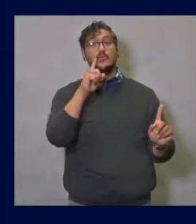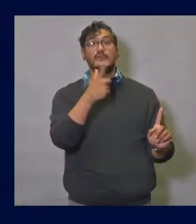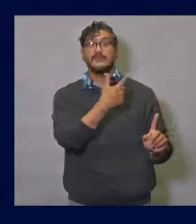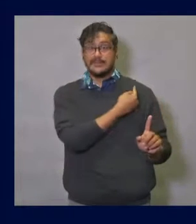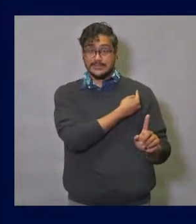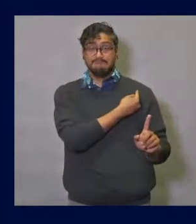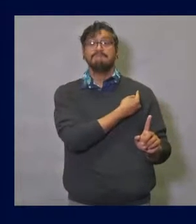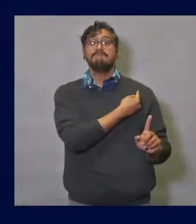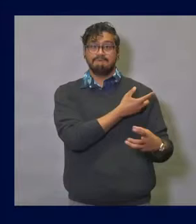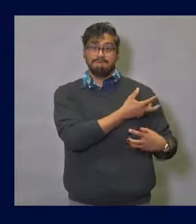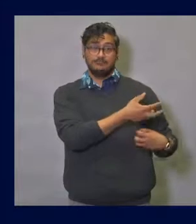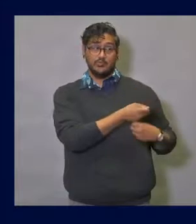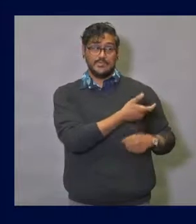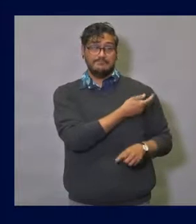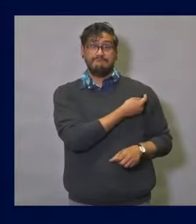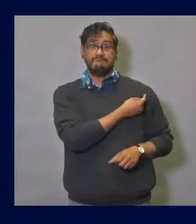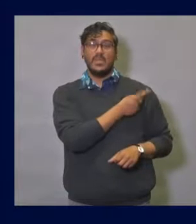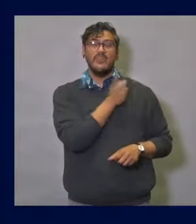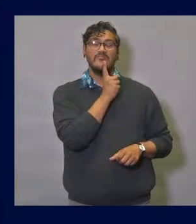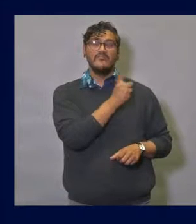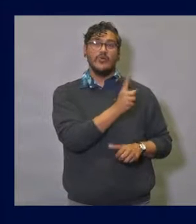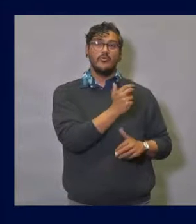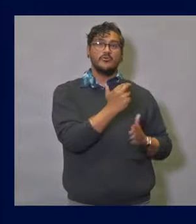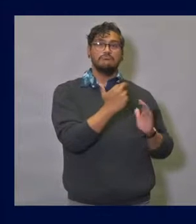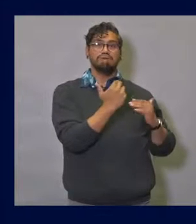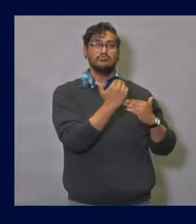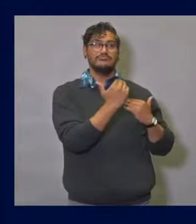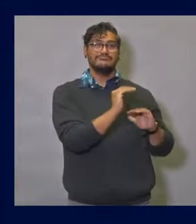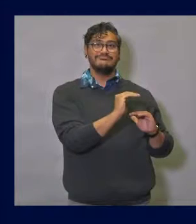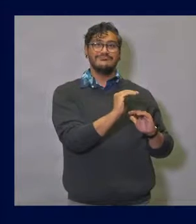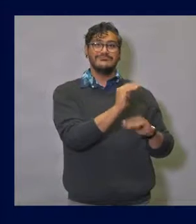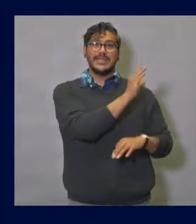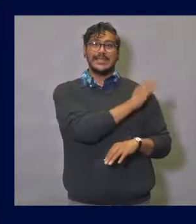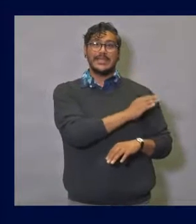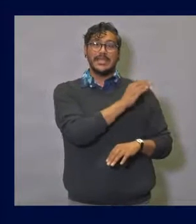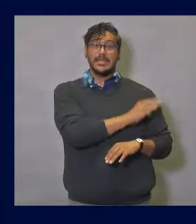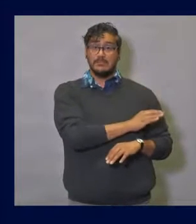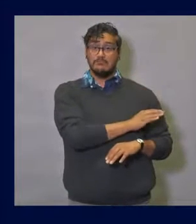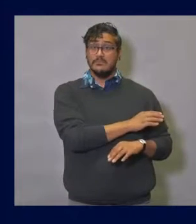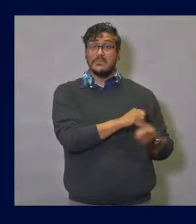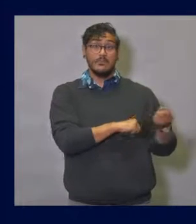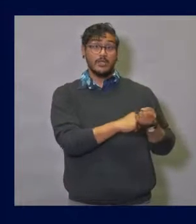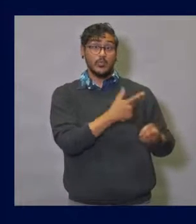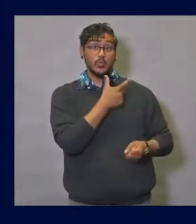IN MOST SECTORS, THERE HAVE